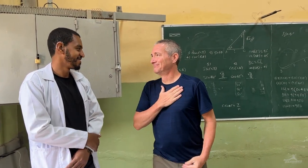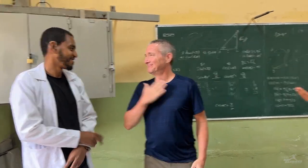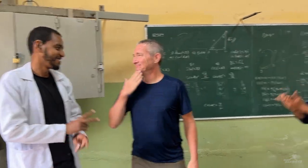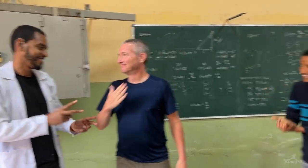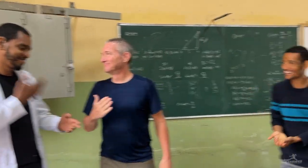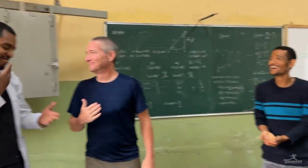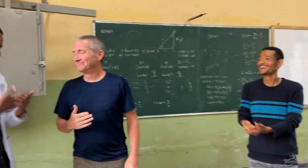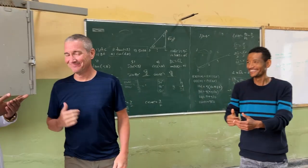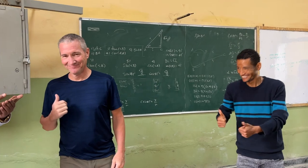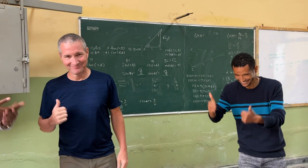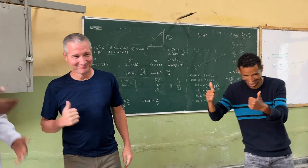All: Thank you very much!